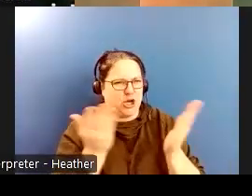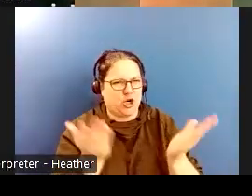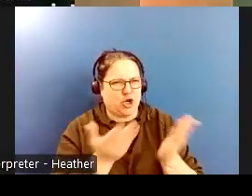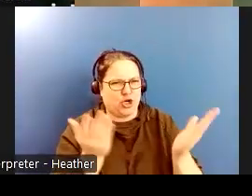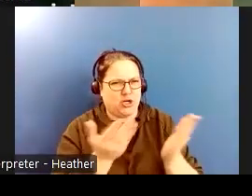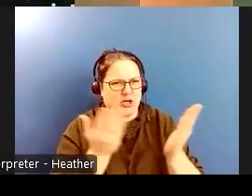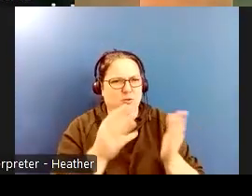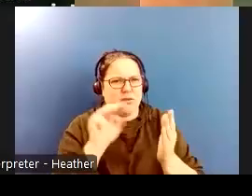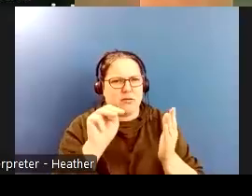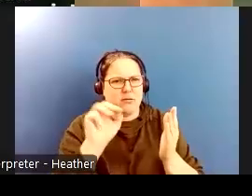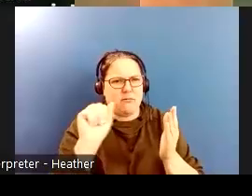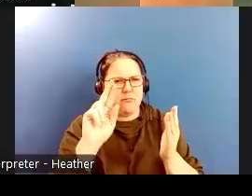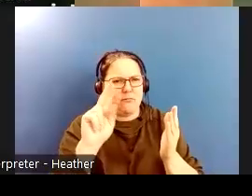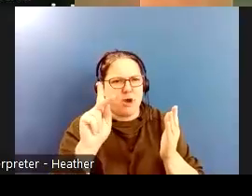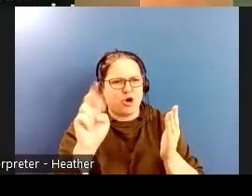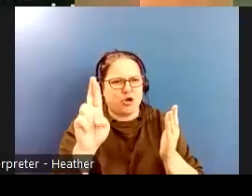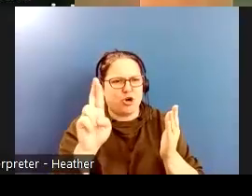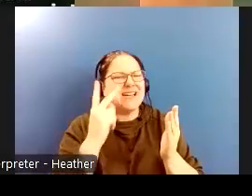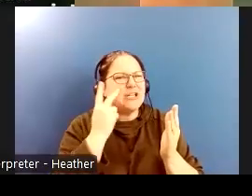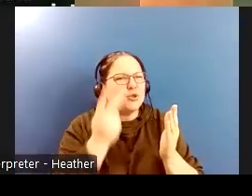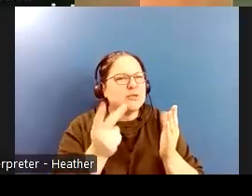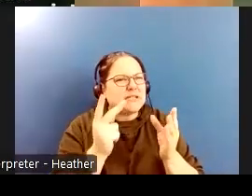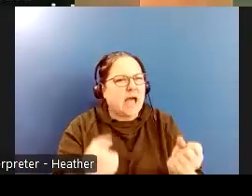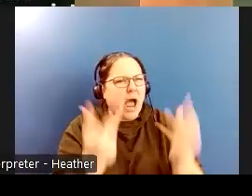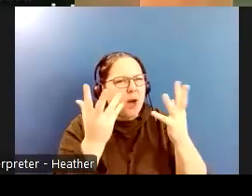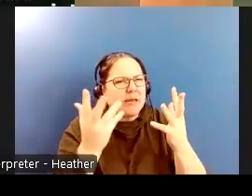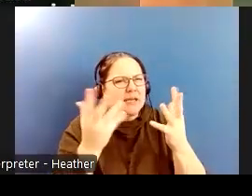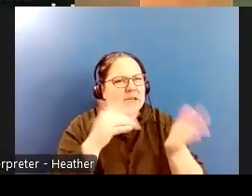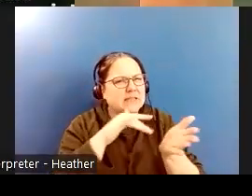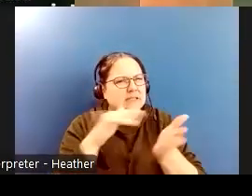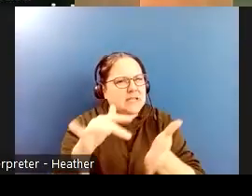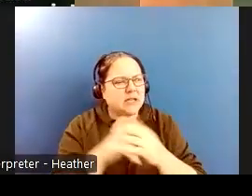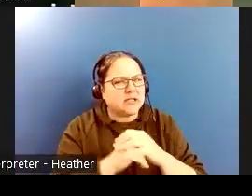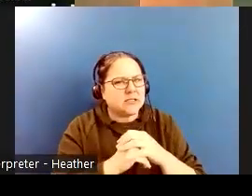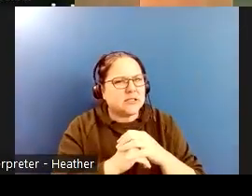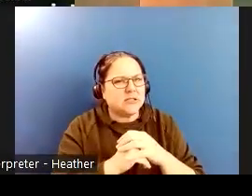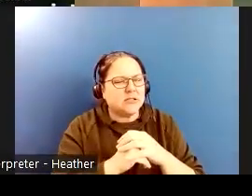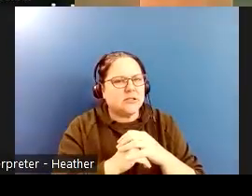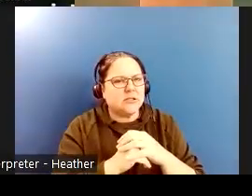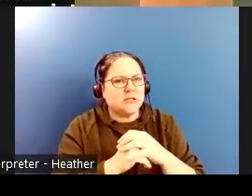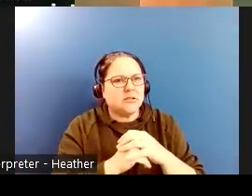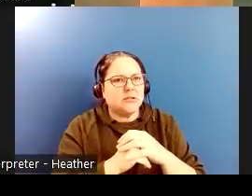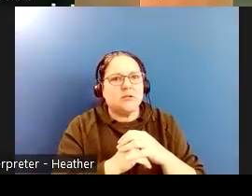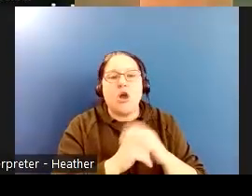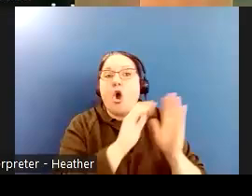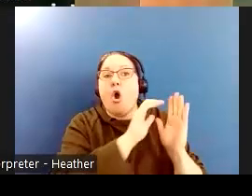right? Look at the number of studies. Look, so all of these studies, you know,